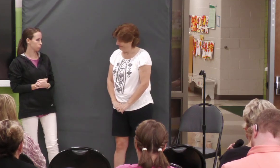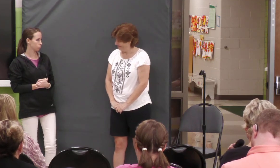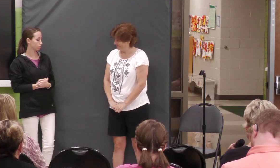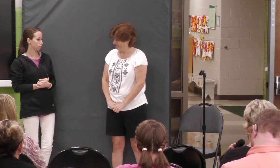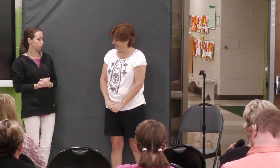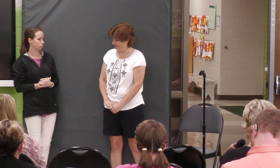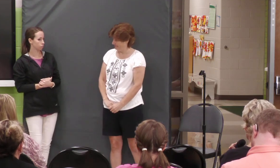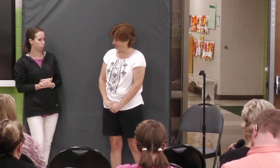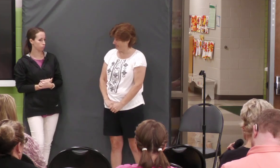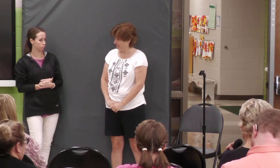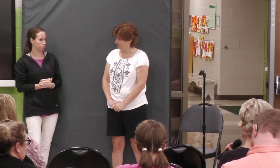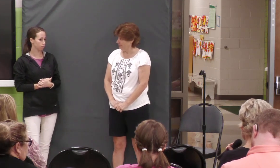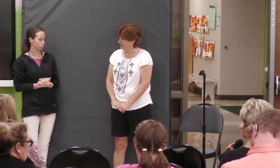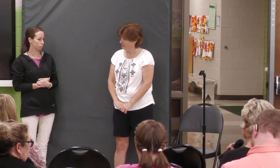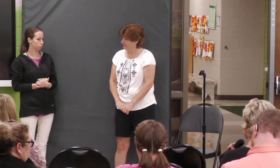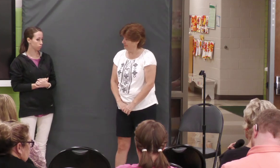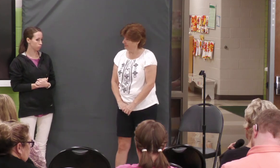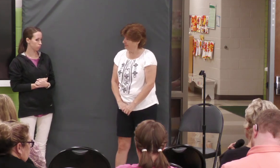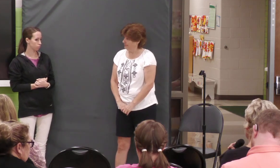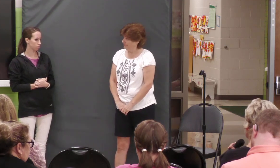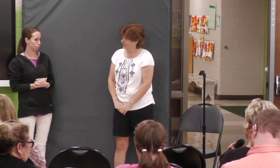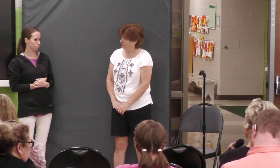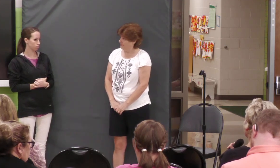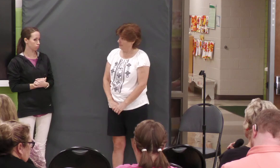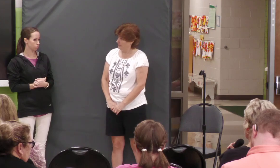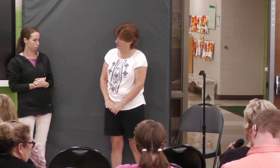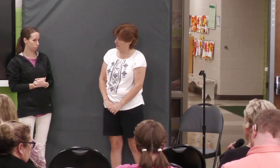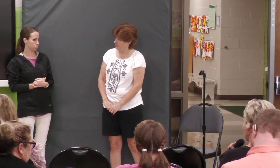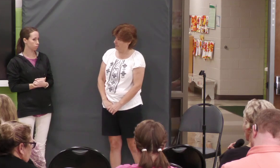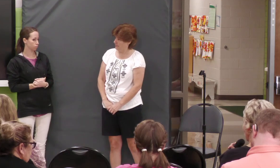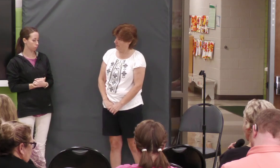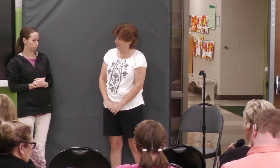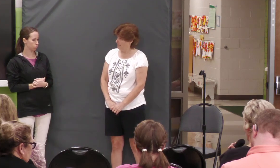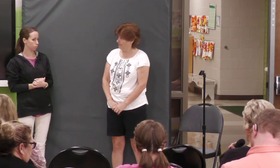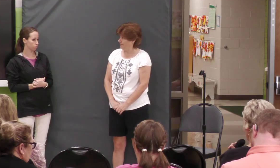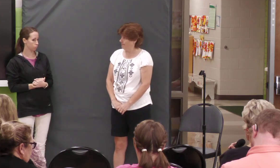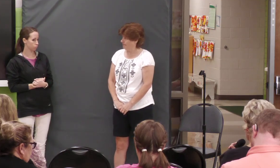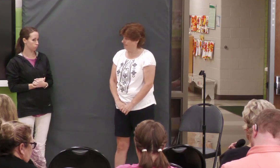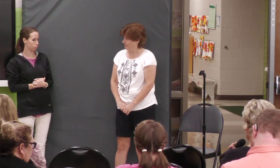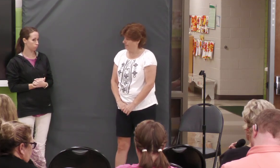I follow the rules there's a possibility that we could do fundraising during our halftimes